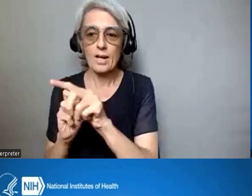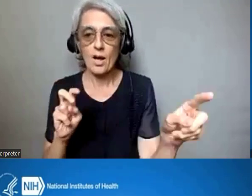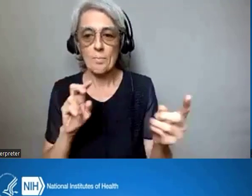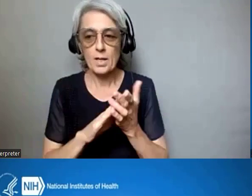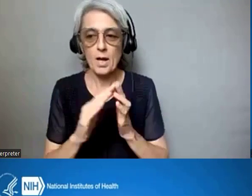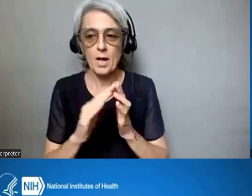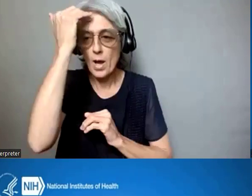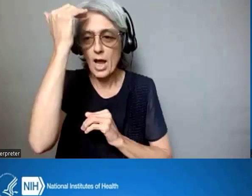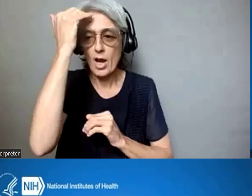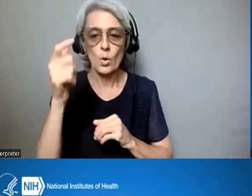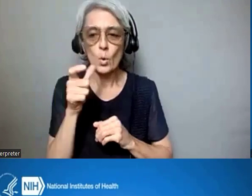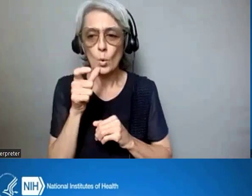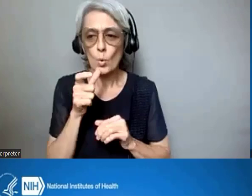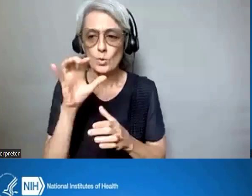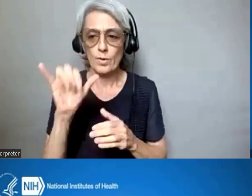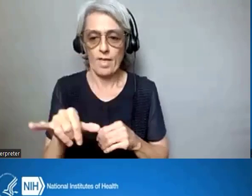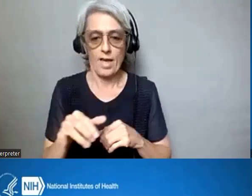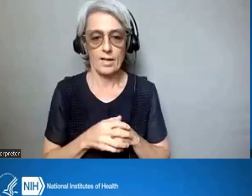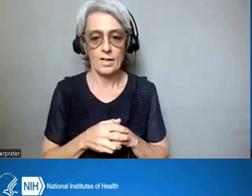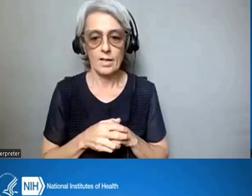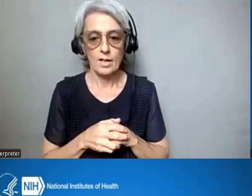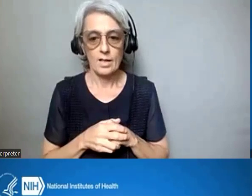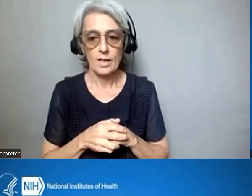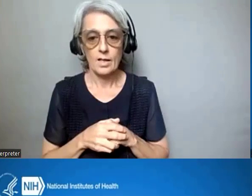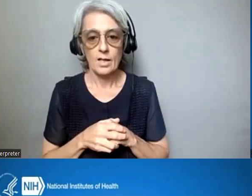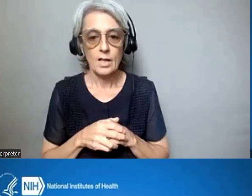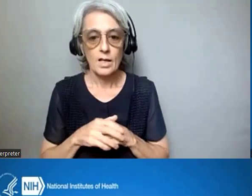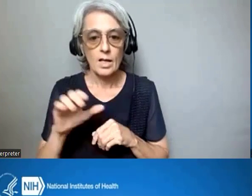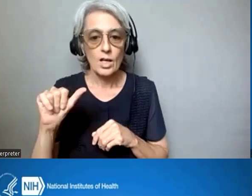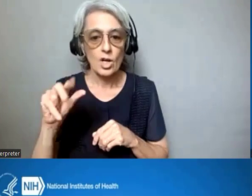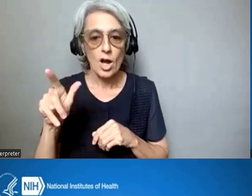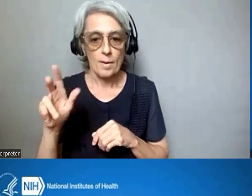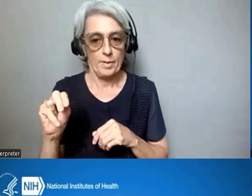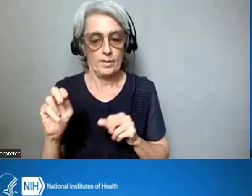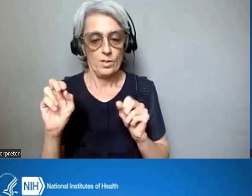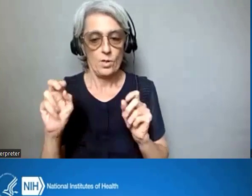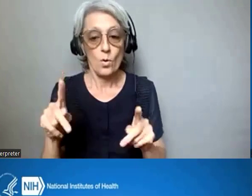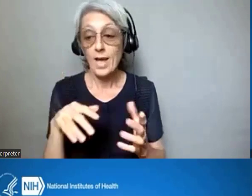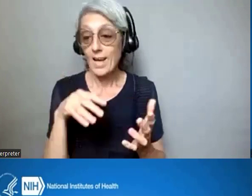Carmen Bertoni: Ah, yes. So the study sections are normally composed of reviewers